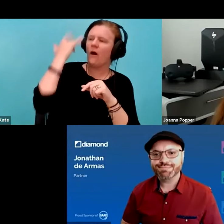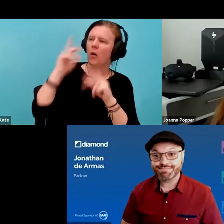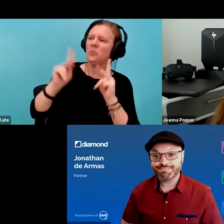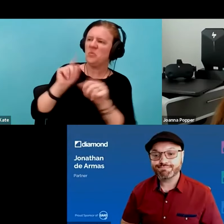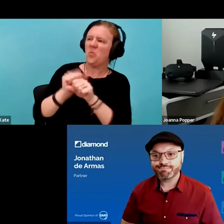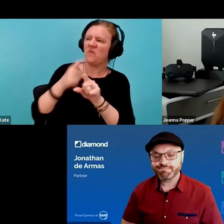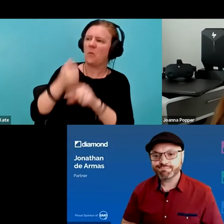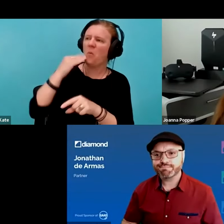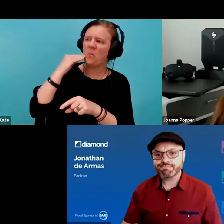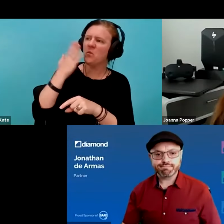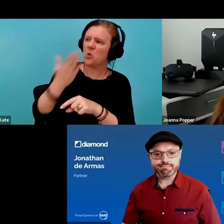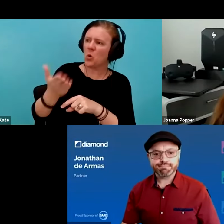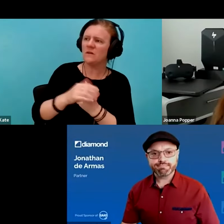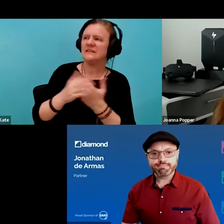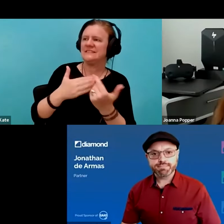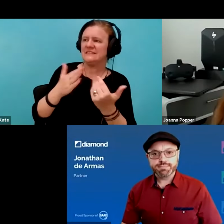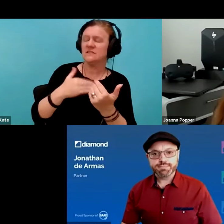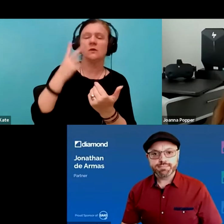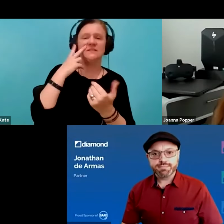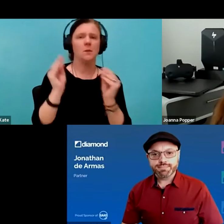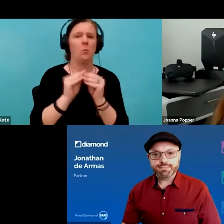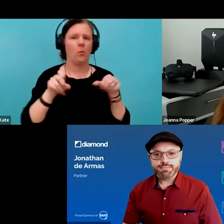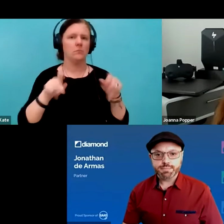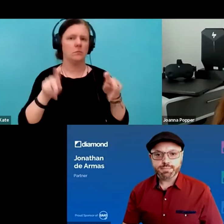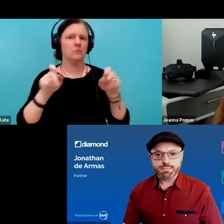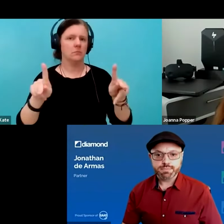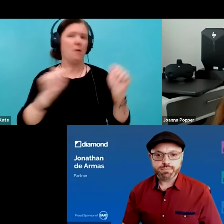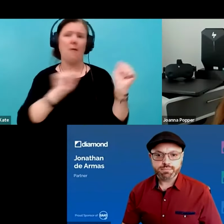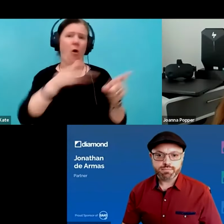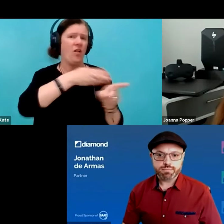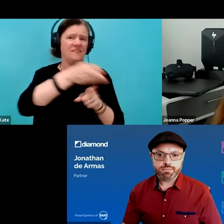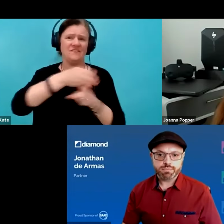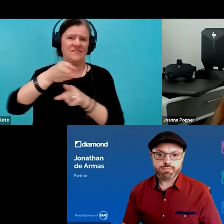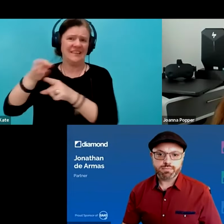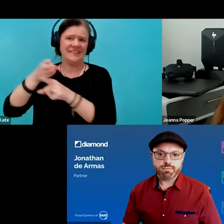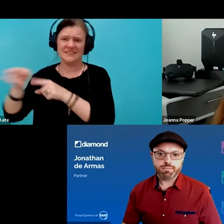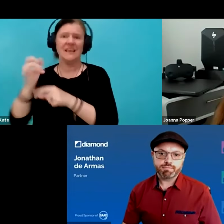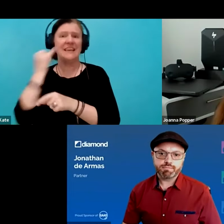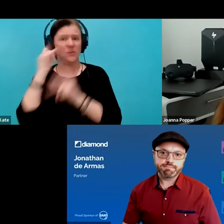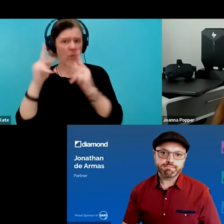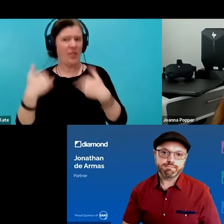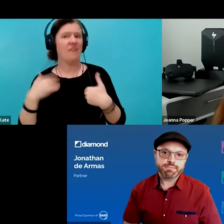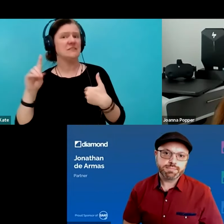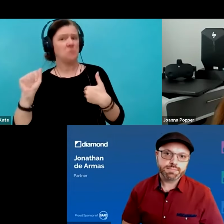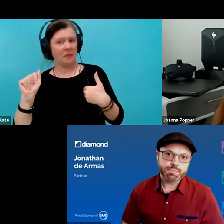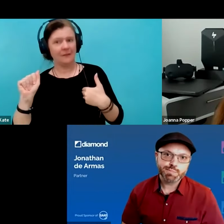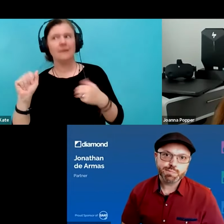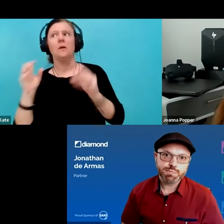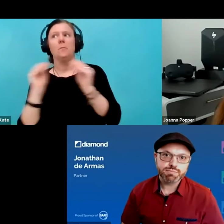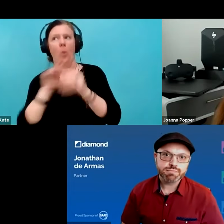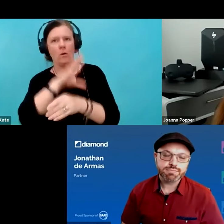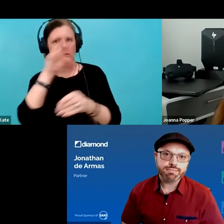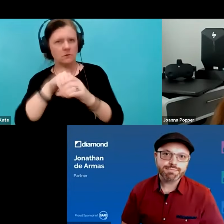Christina Heller: I think we're going to see a ton more opportunities for people in every field who might be disabled to now to now be a part of companies that